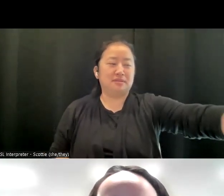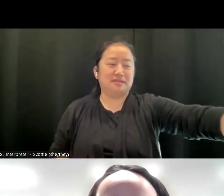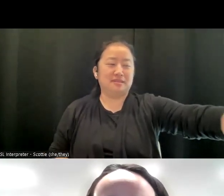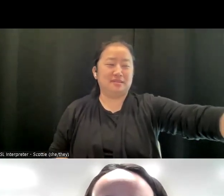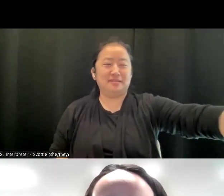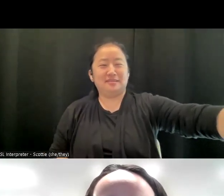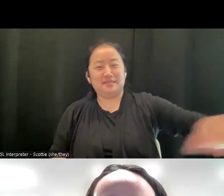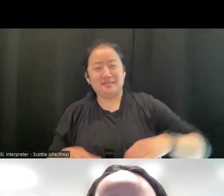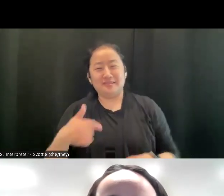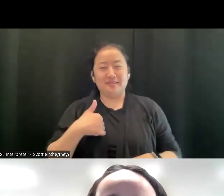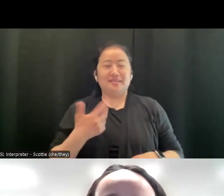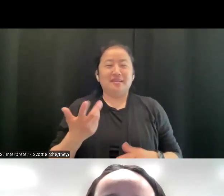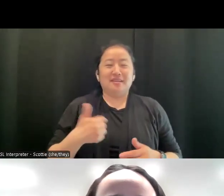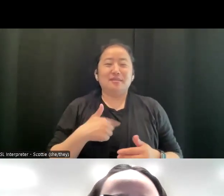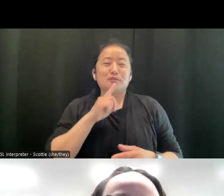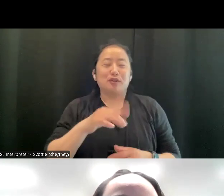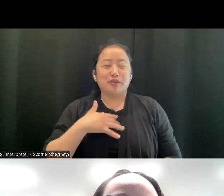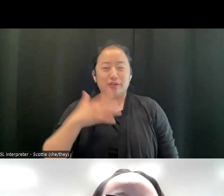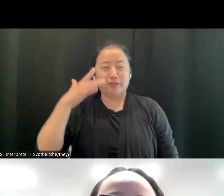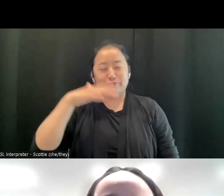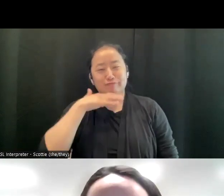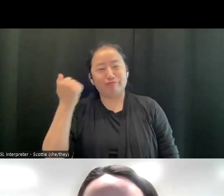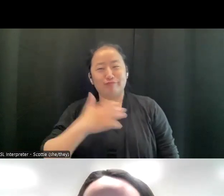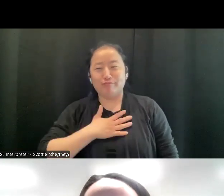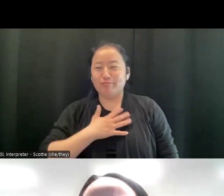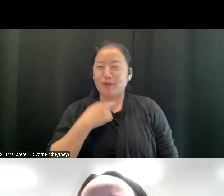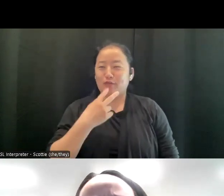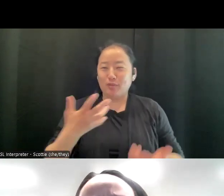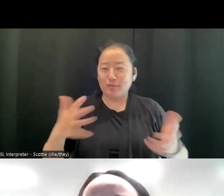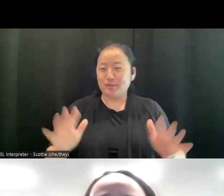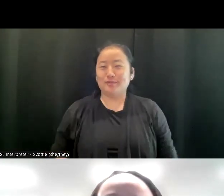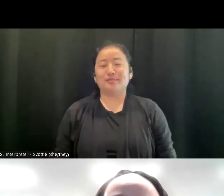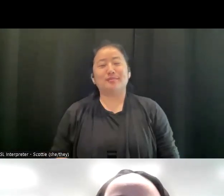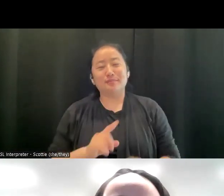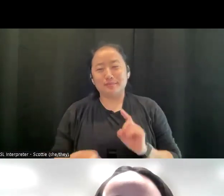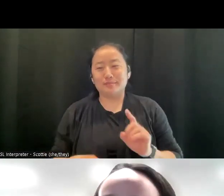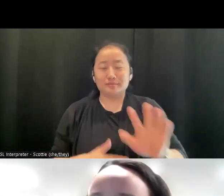of my voice already, but the technology -- and I do apologize, I have pretty